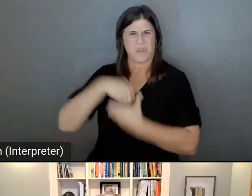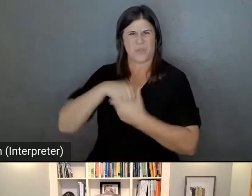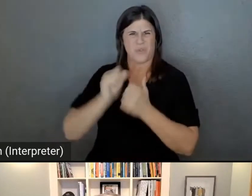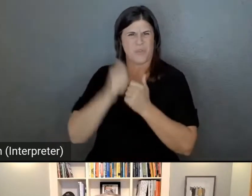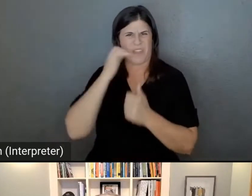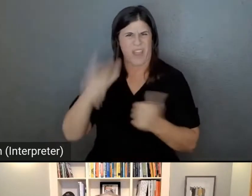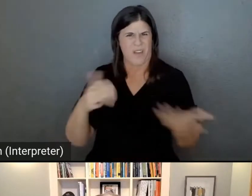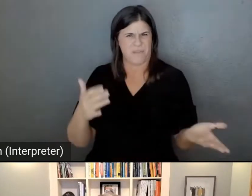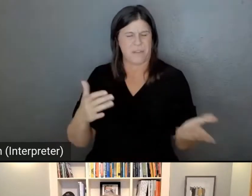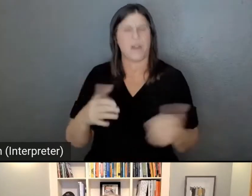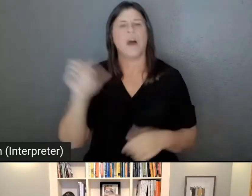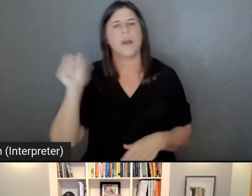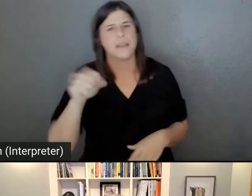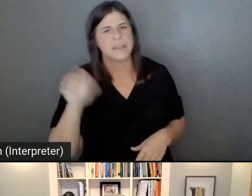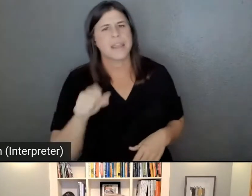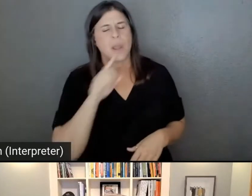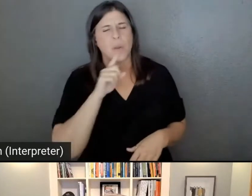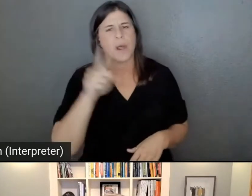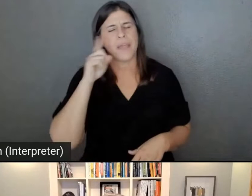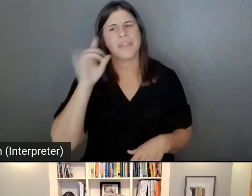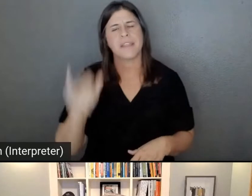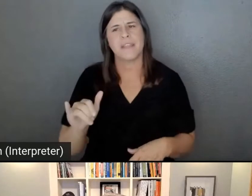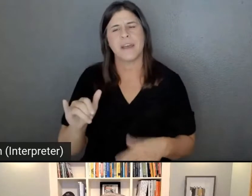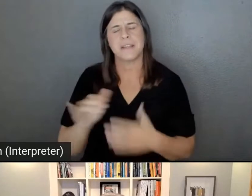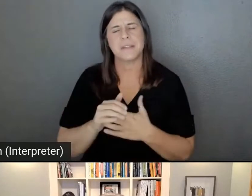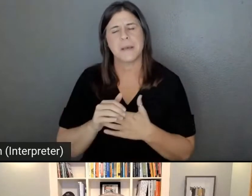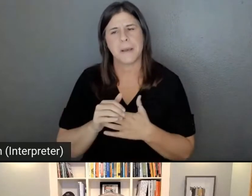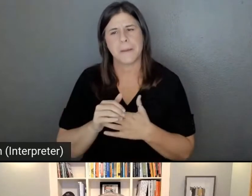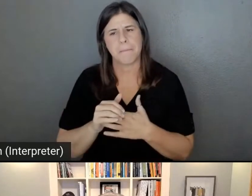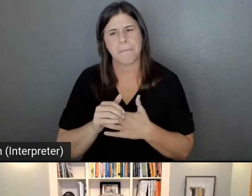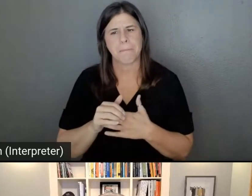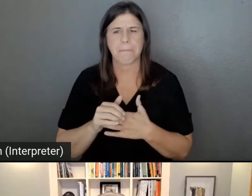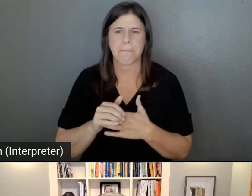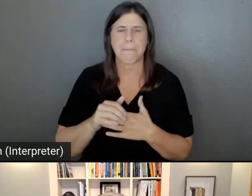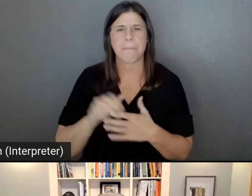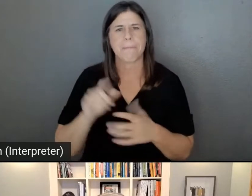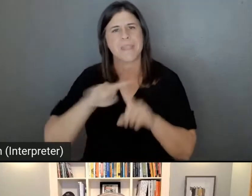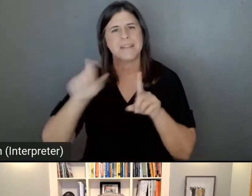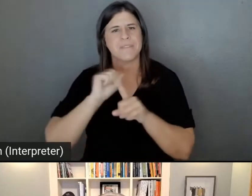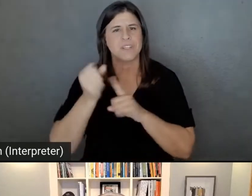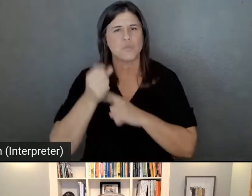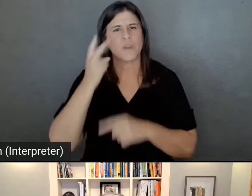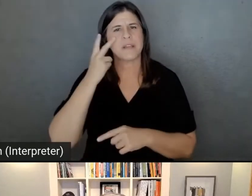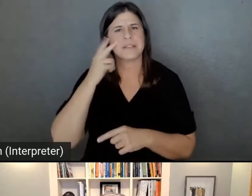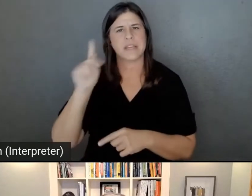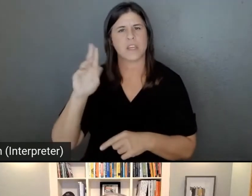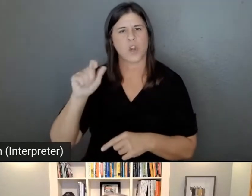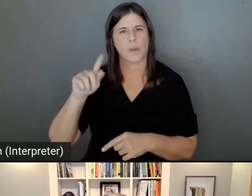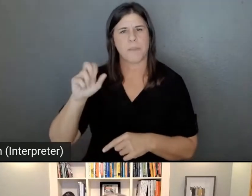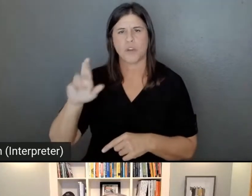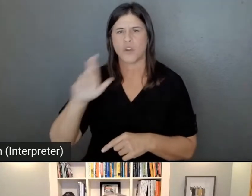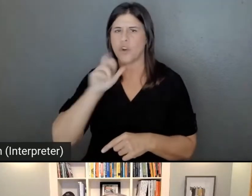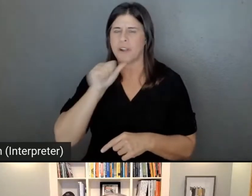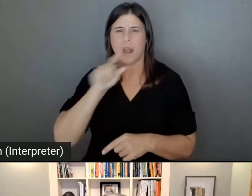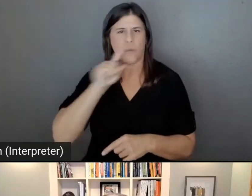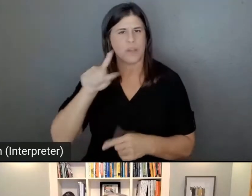Yeah. I think that the use cases where I can see Karpenter, not quite bringing as much value